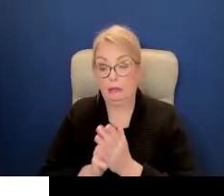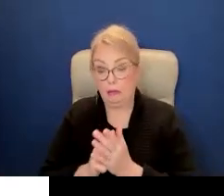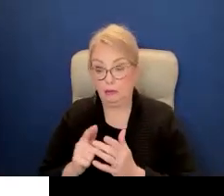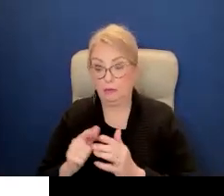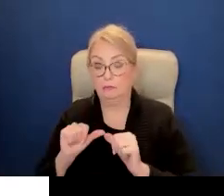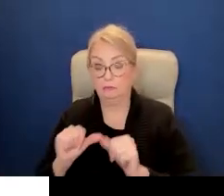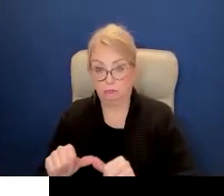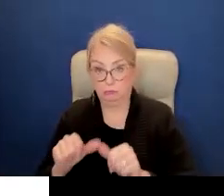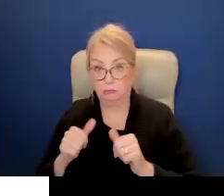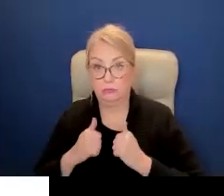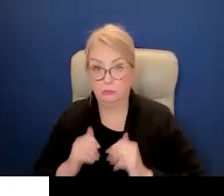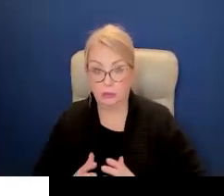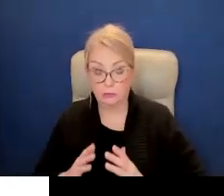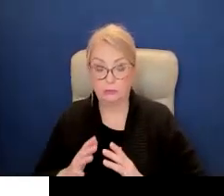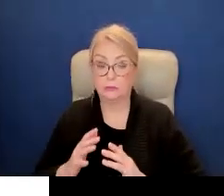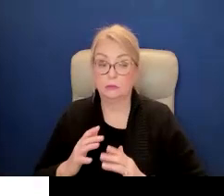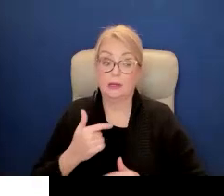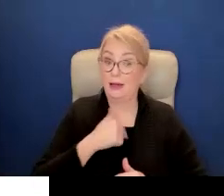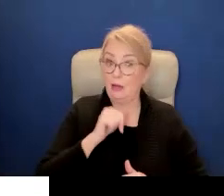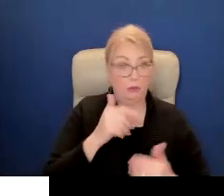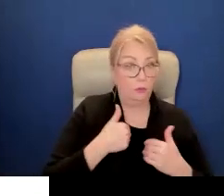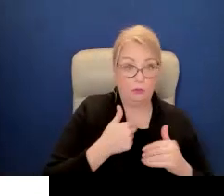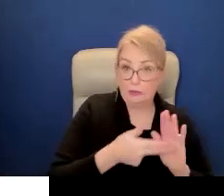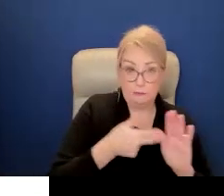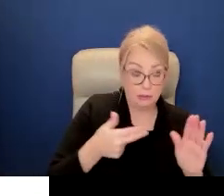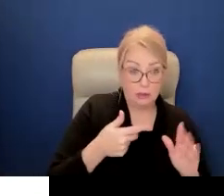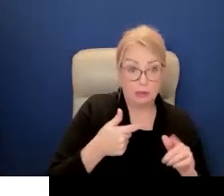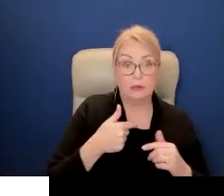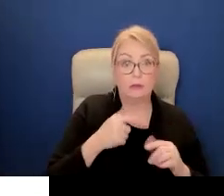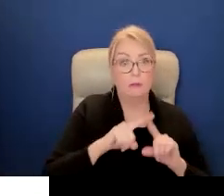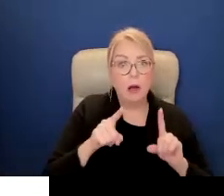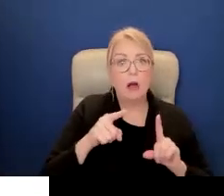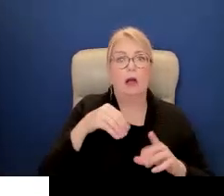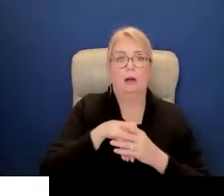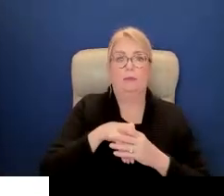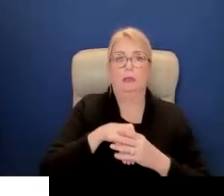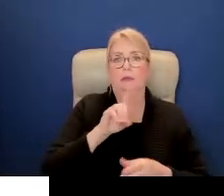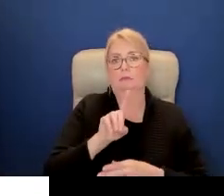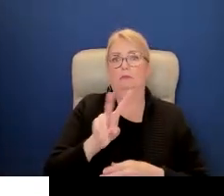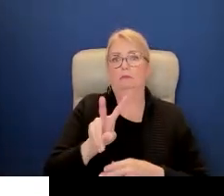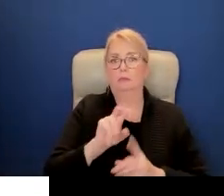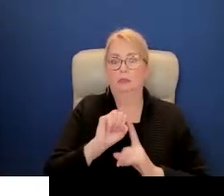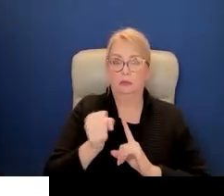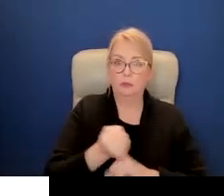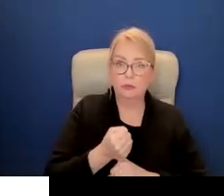And I've been living in this domestic violence relationship for several years or for a while, whatever it is.